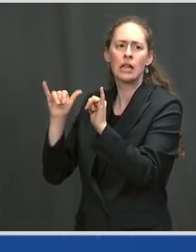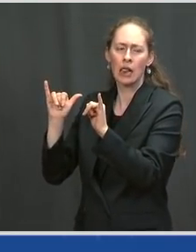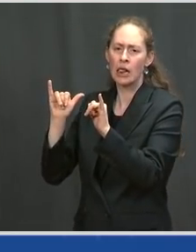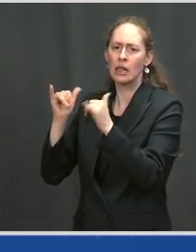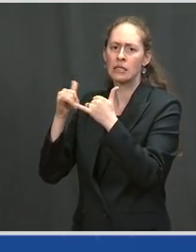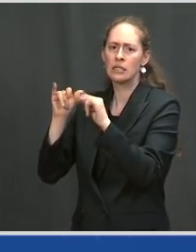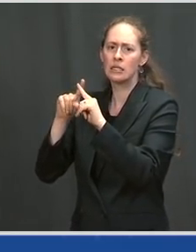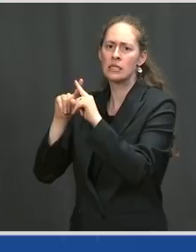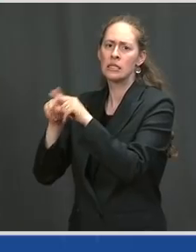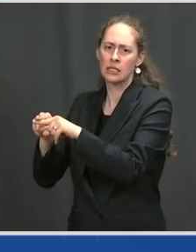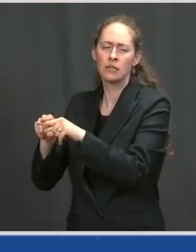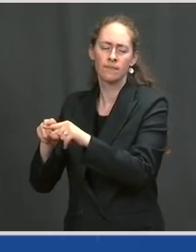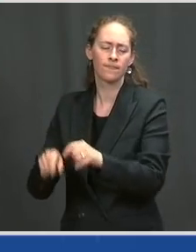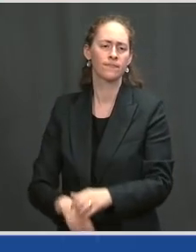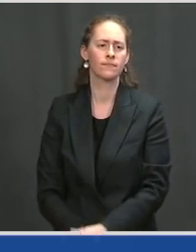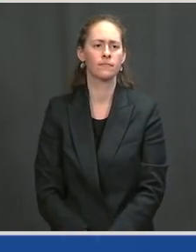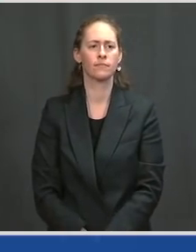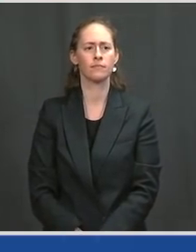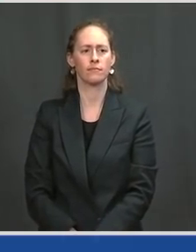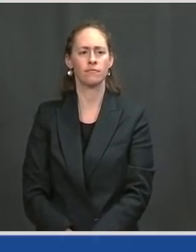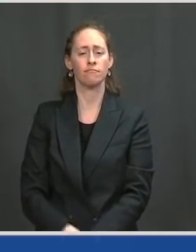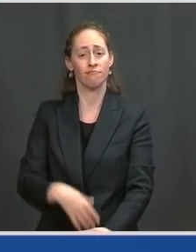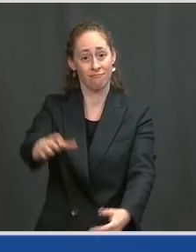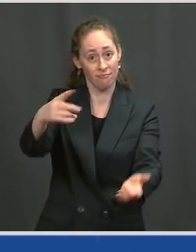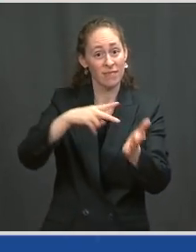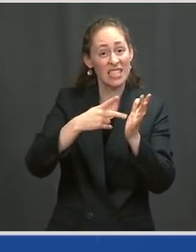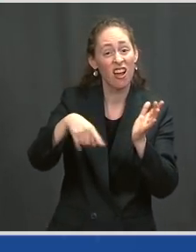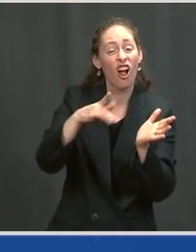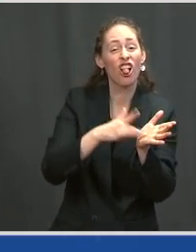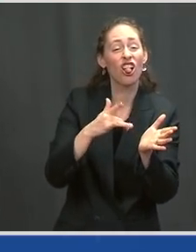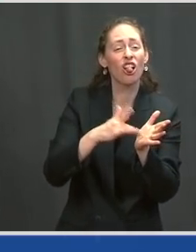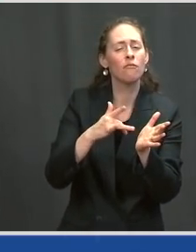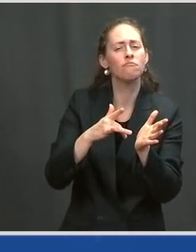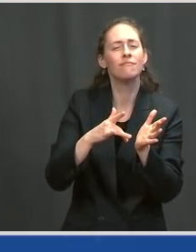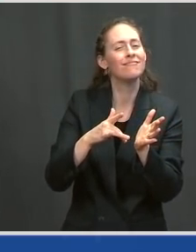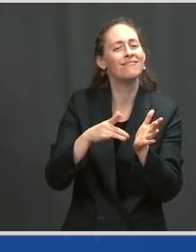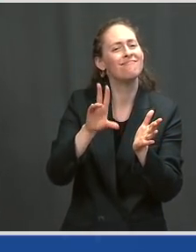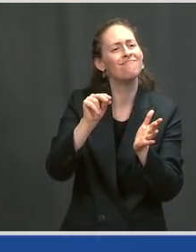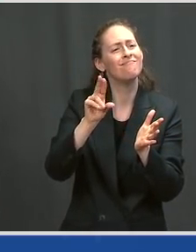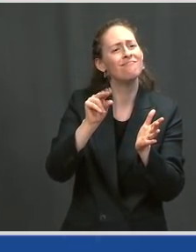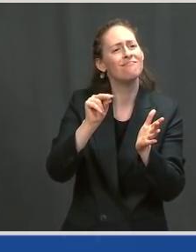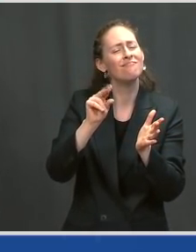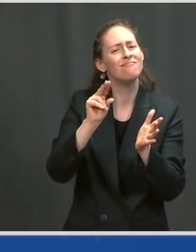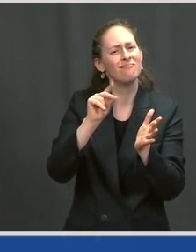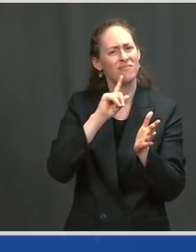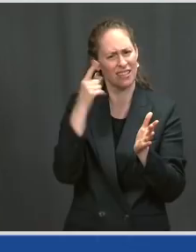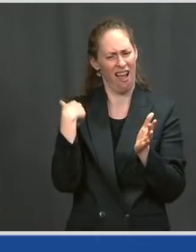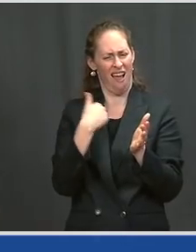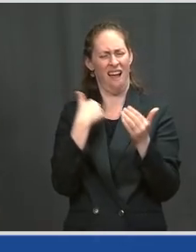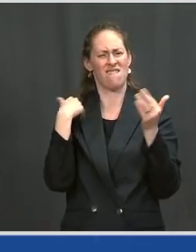but let's not take our eye off the ball. Families -- families who are just trying